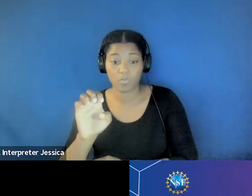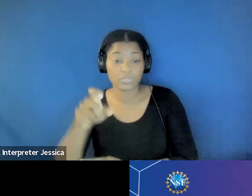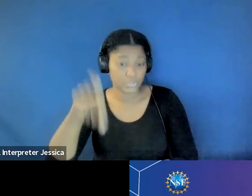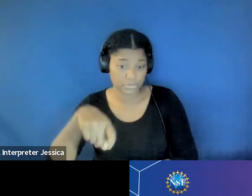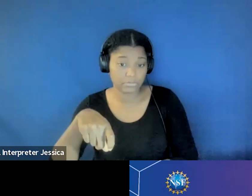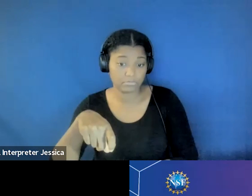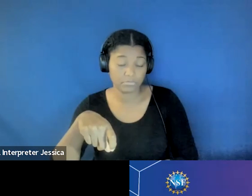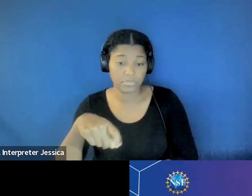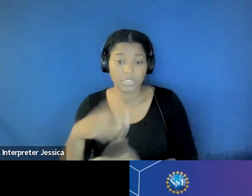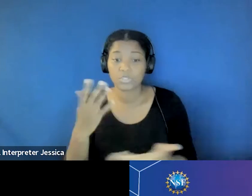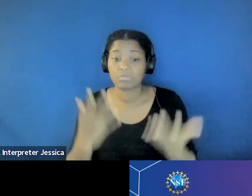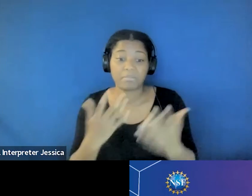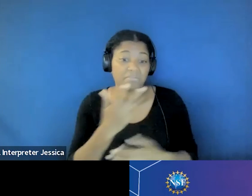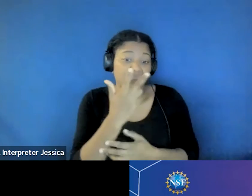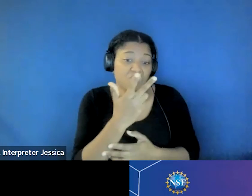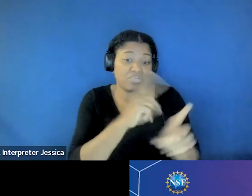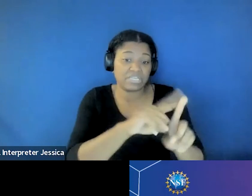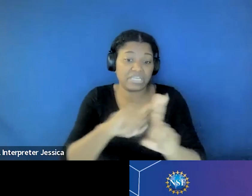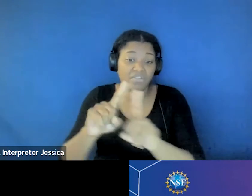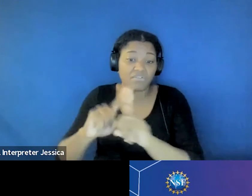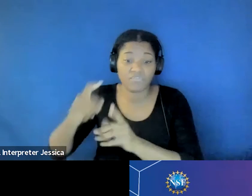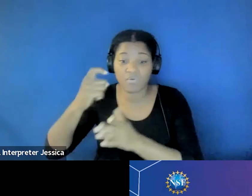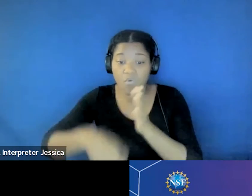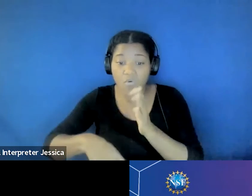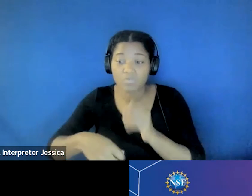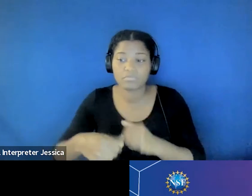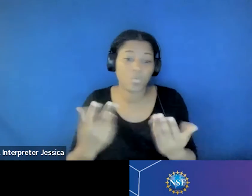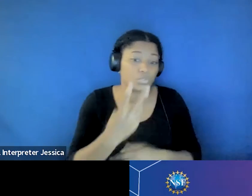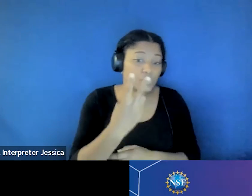So, you may get three different quotes or two depending on whether or not there's even,